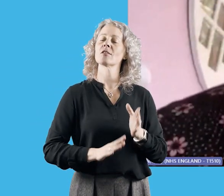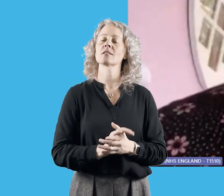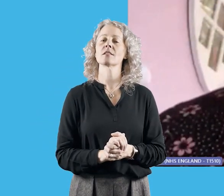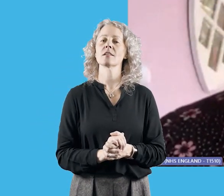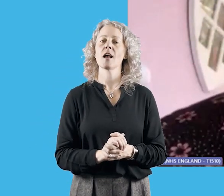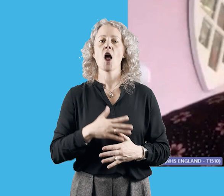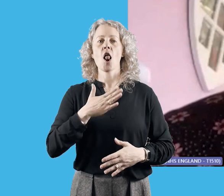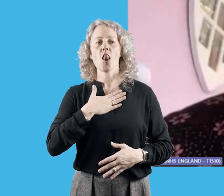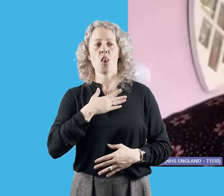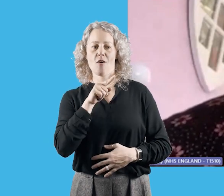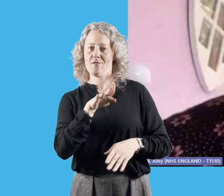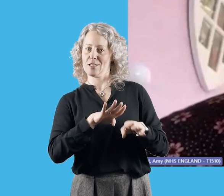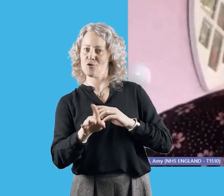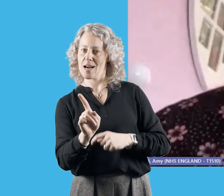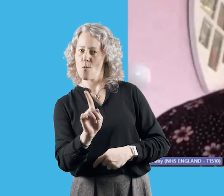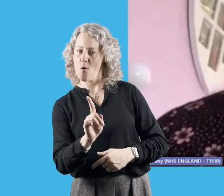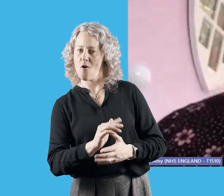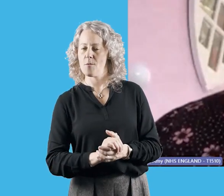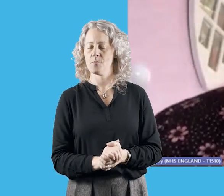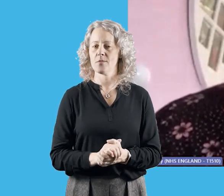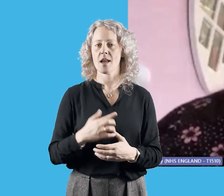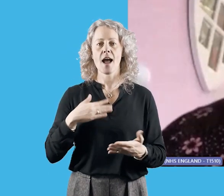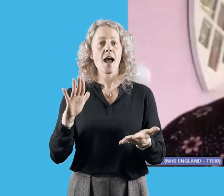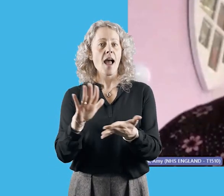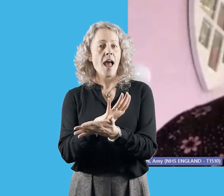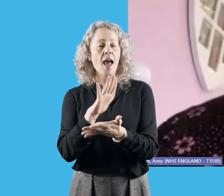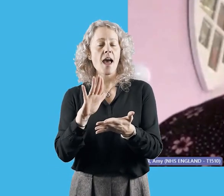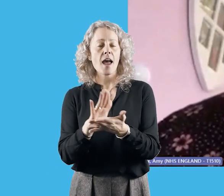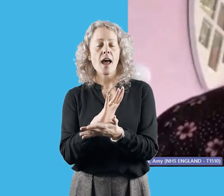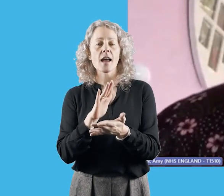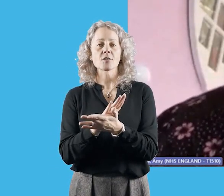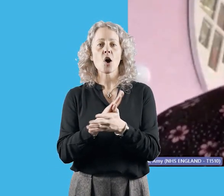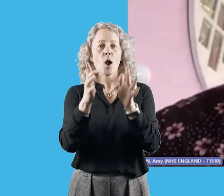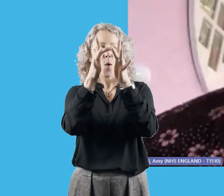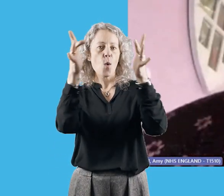about the training is I enjoy doing the webinars and dinner